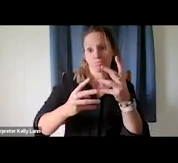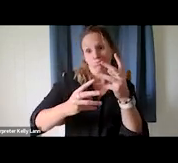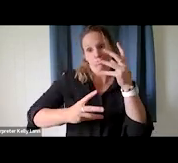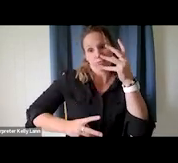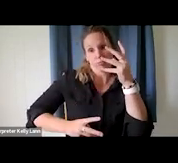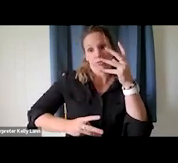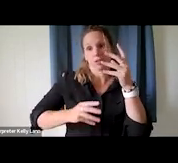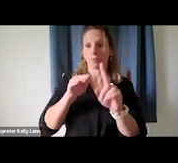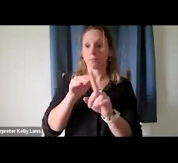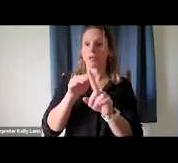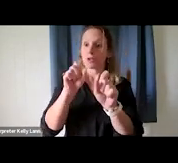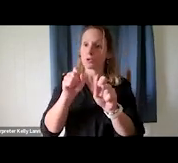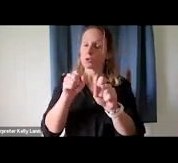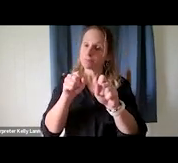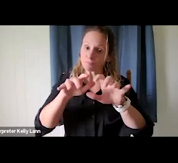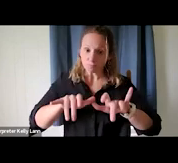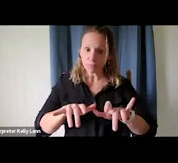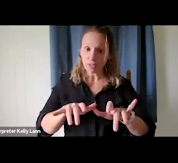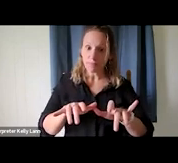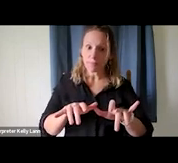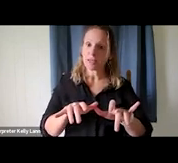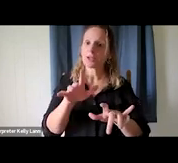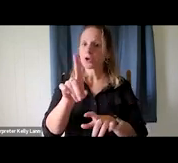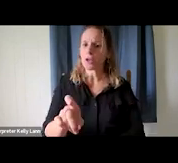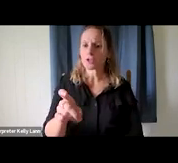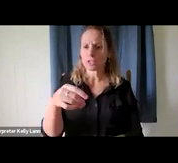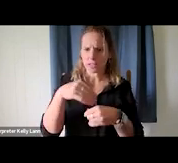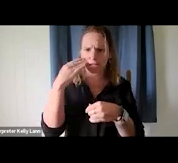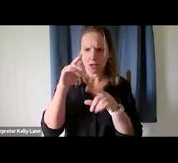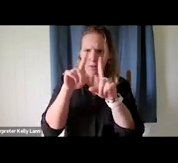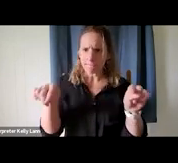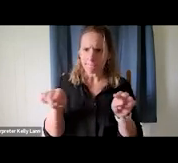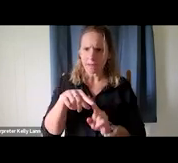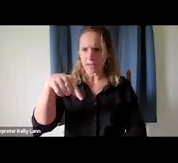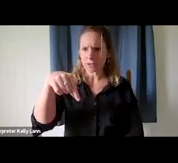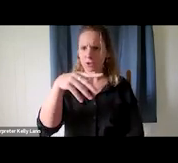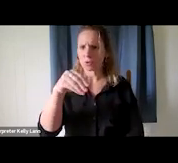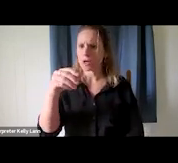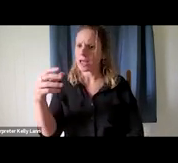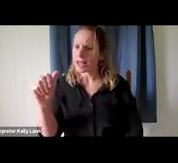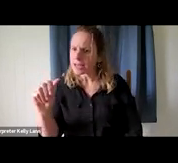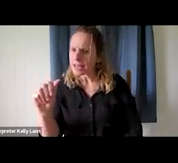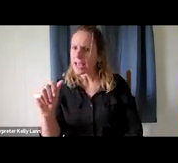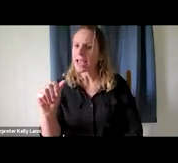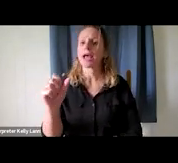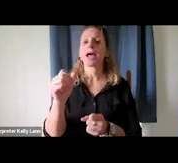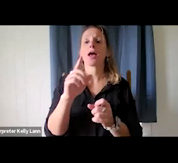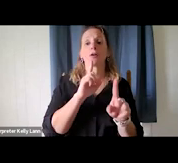you can enter your questions into Q and A, and we'll take as many as we have time to answer.